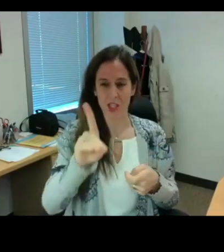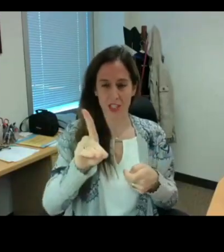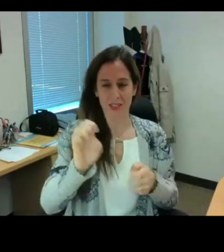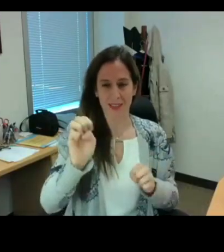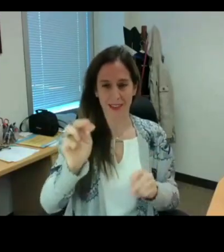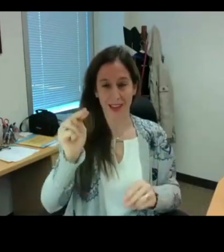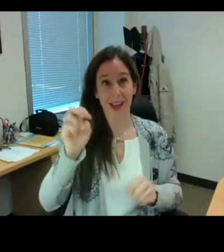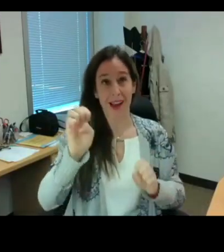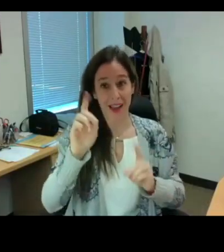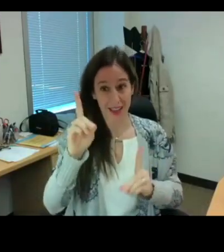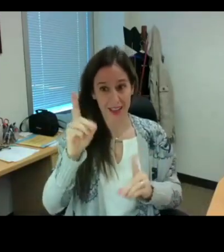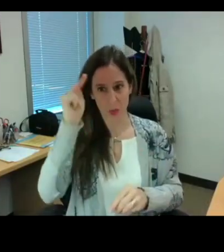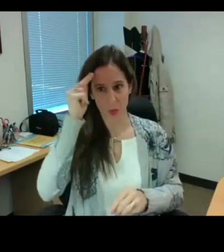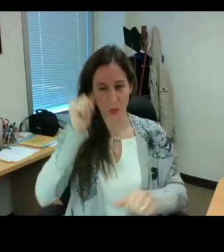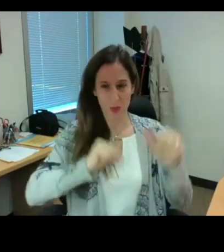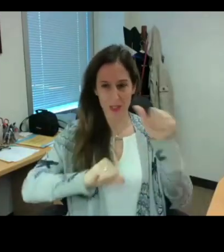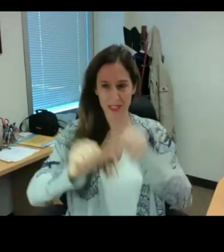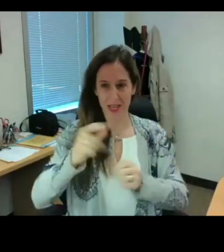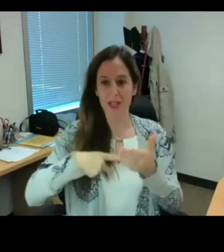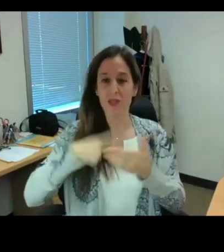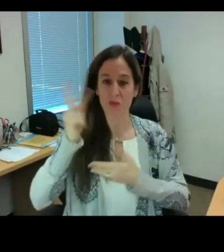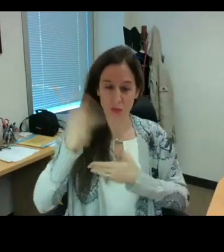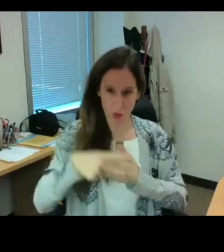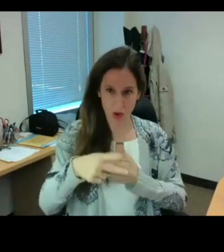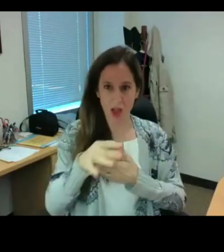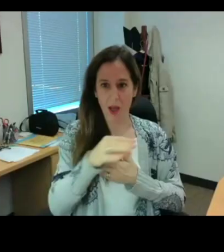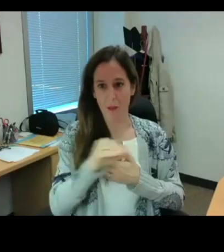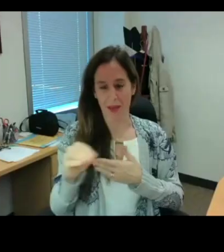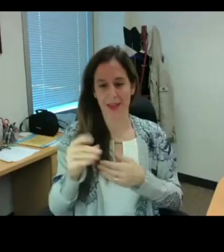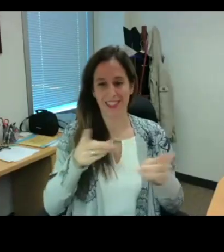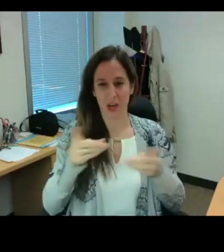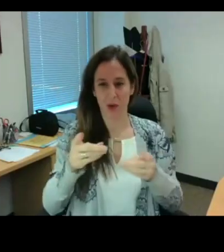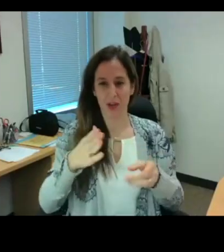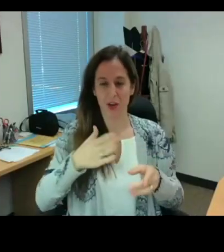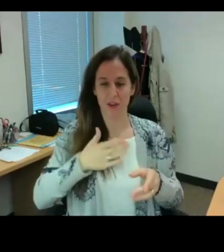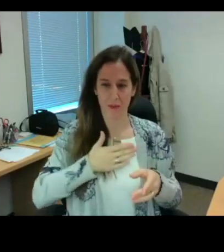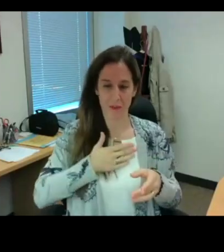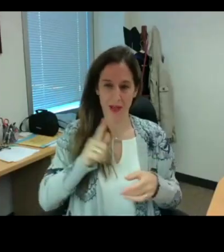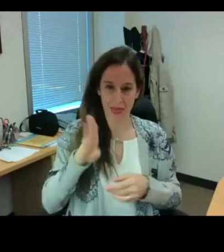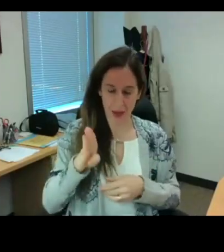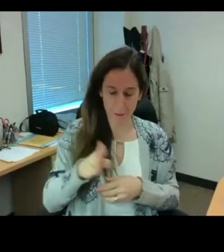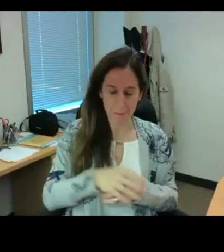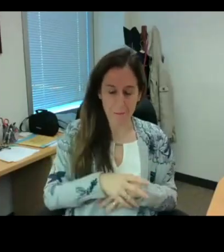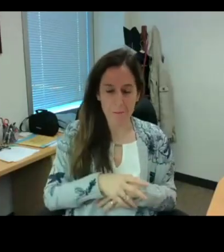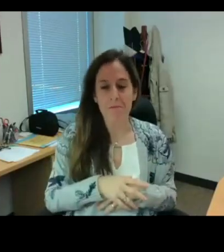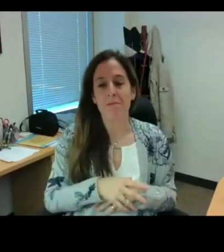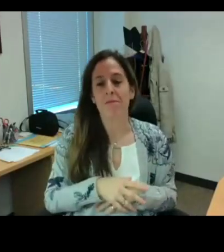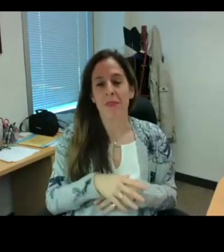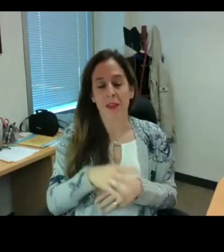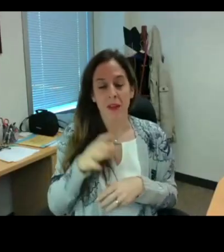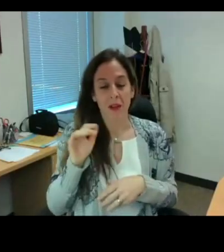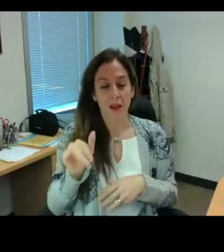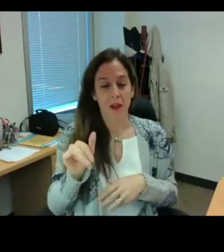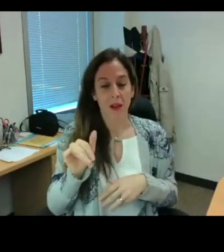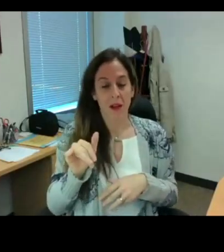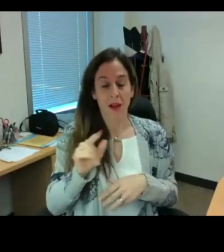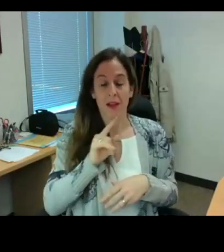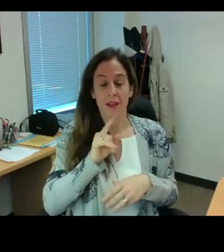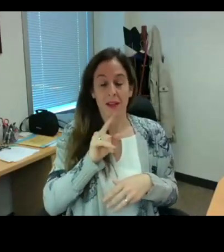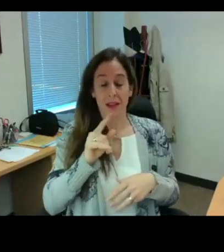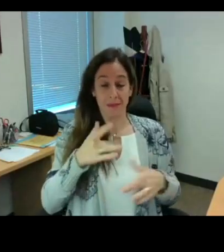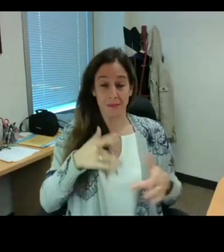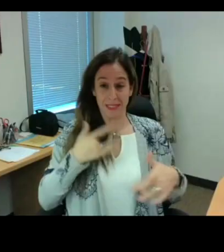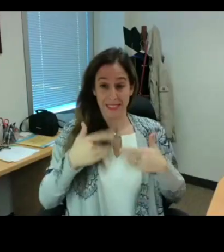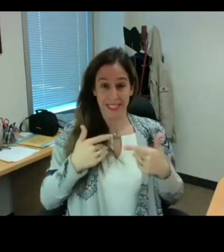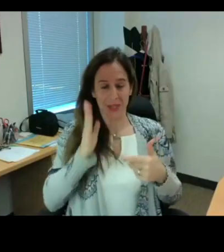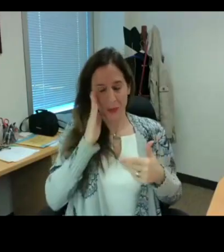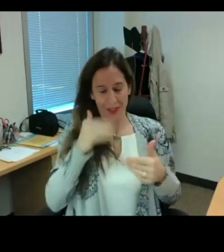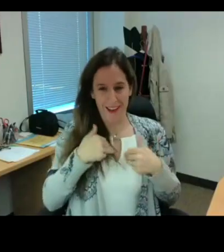program director for our PhD in educational neuroscience program and director of my lab